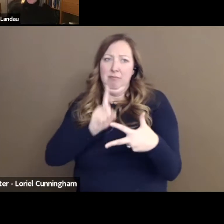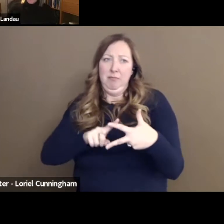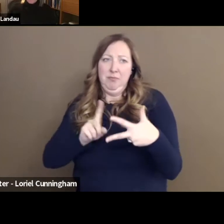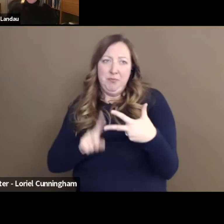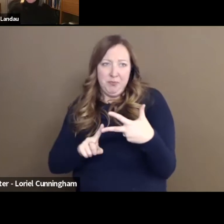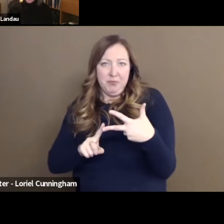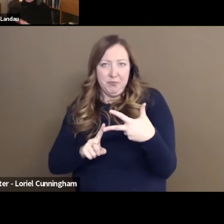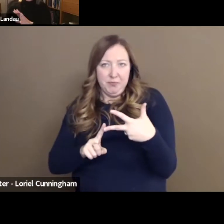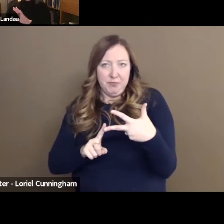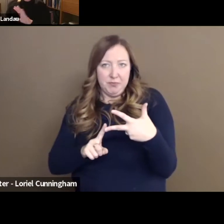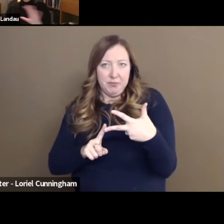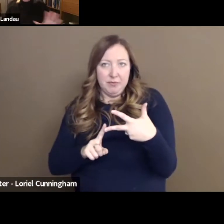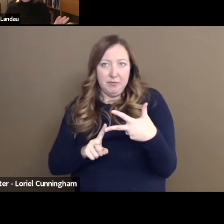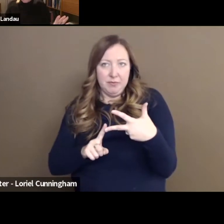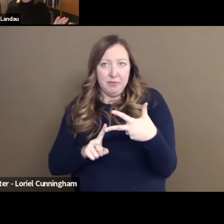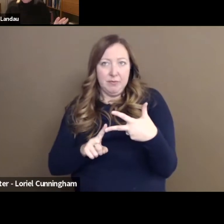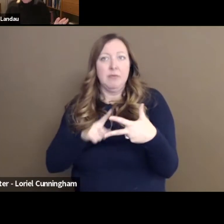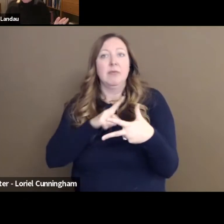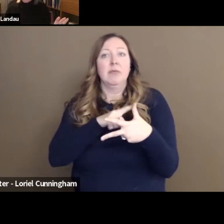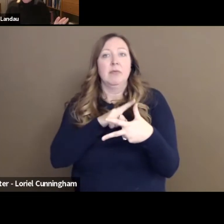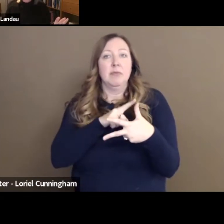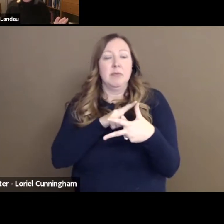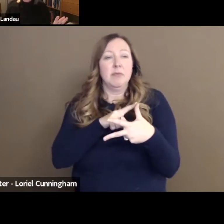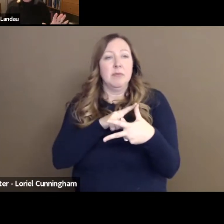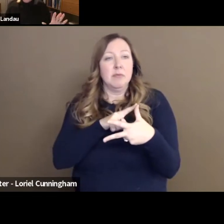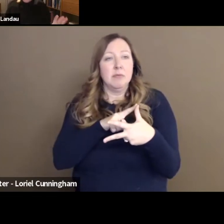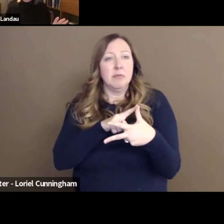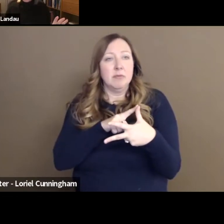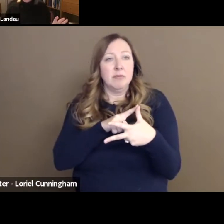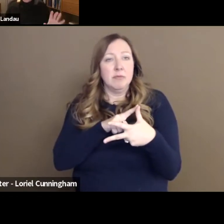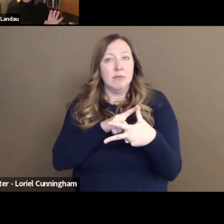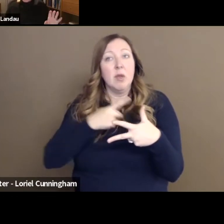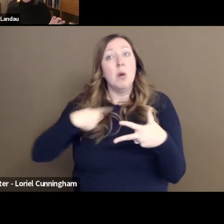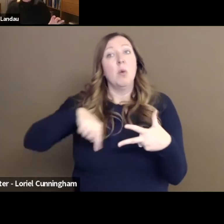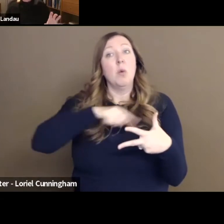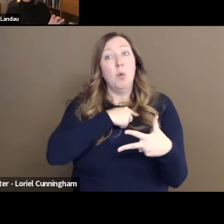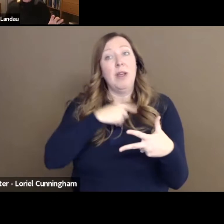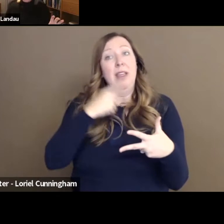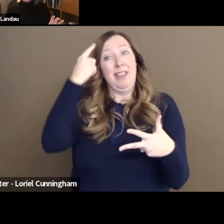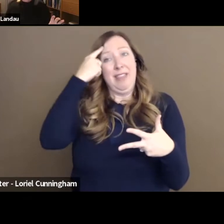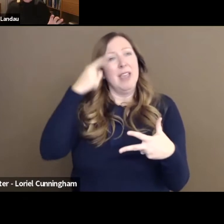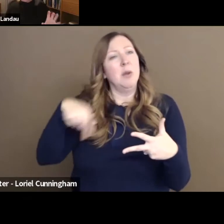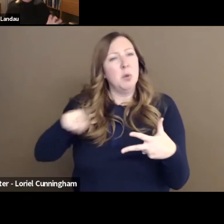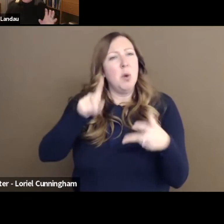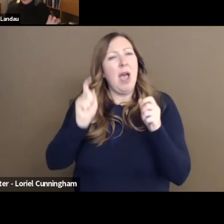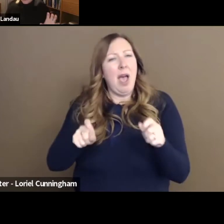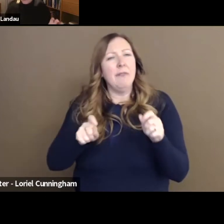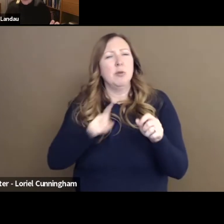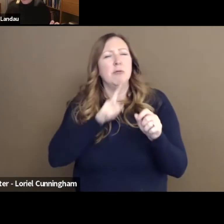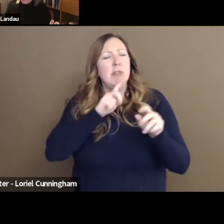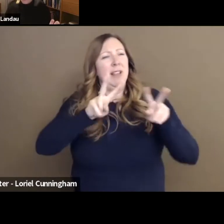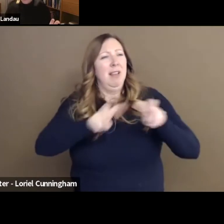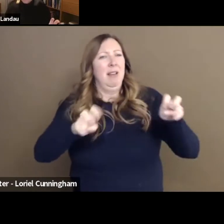we think that you have to look broadly that is to say to understand why space